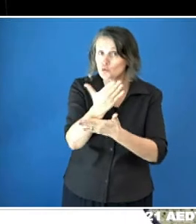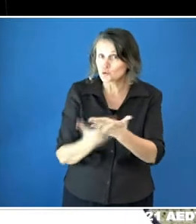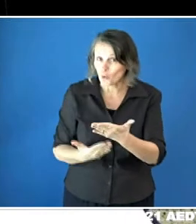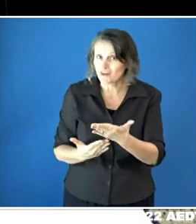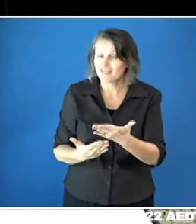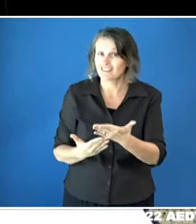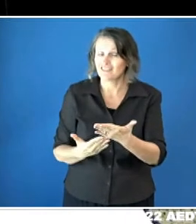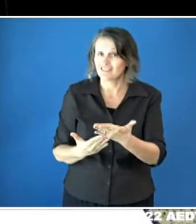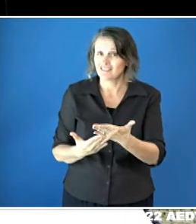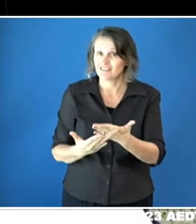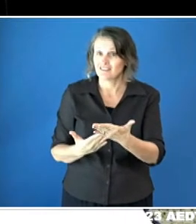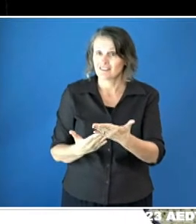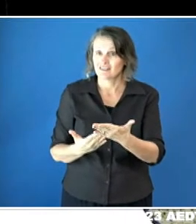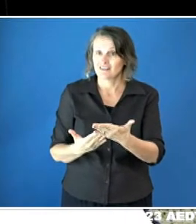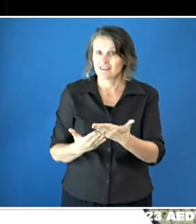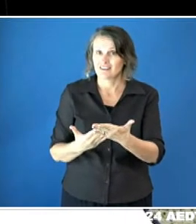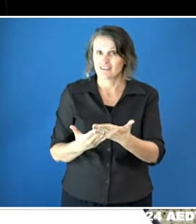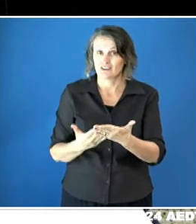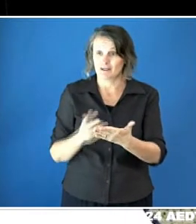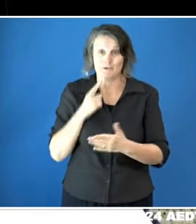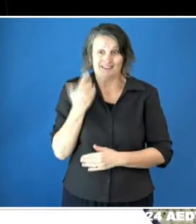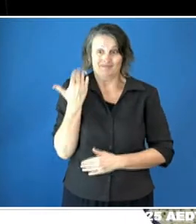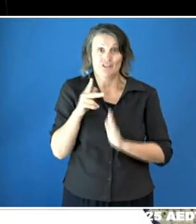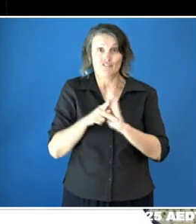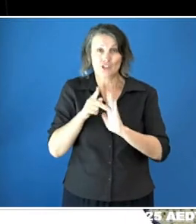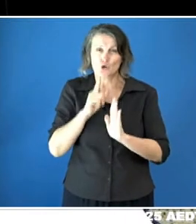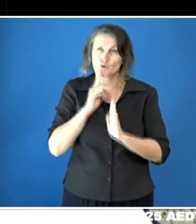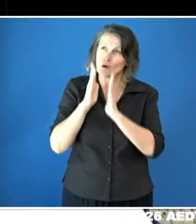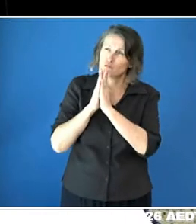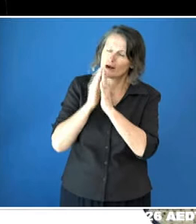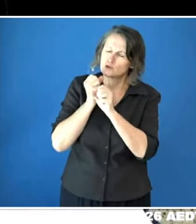to - as you said right at the end, you pray to God that other women can come and tell